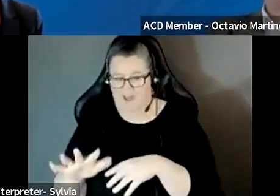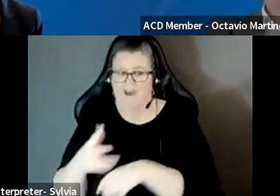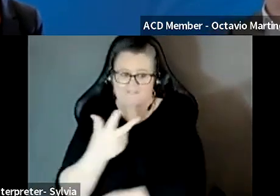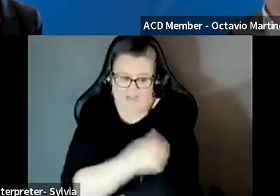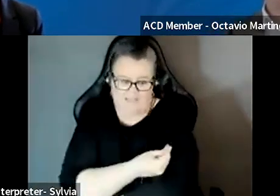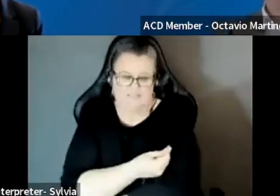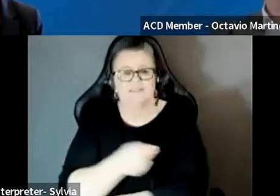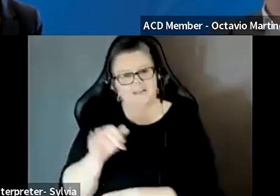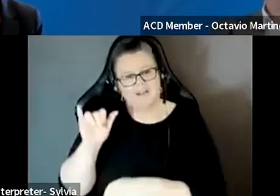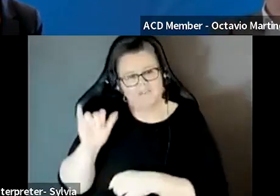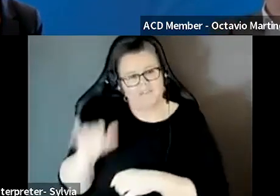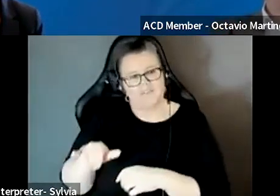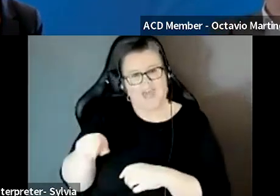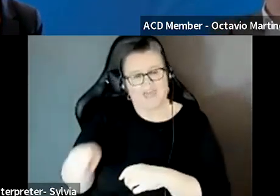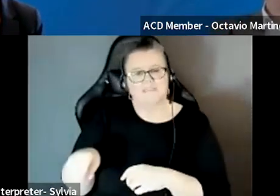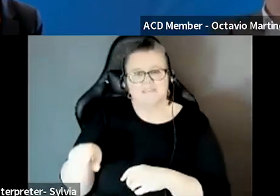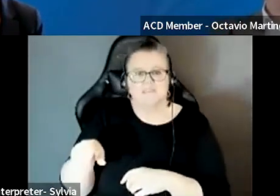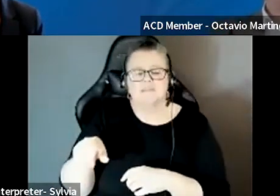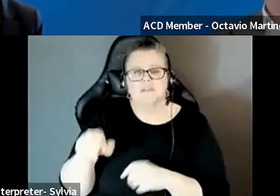were beneficial and could be beneficial in these situations as well.